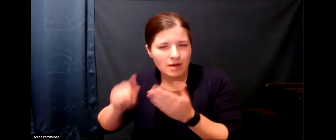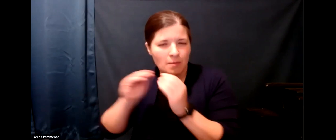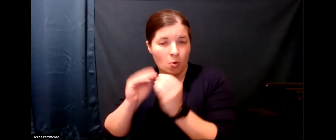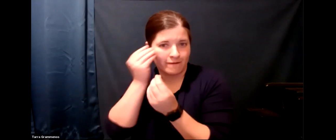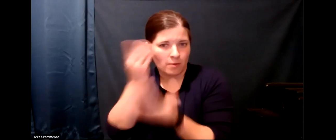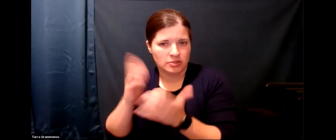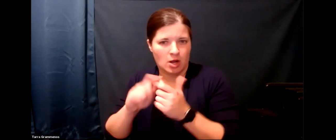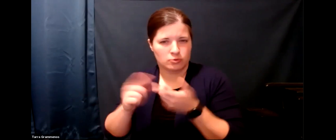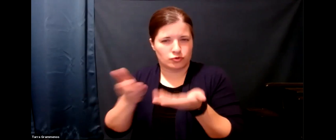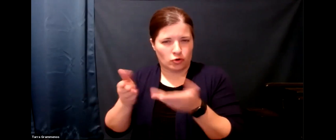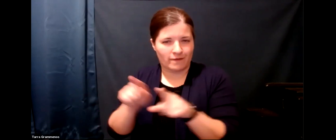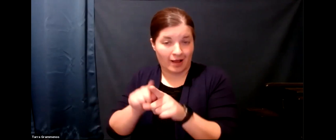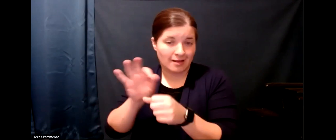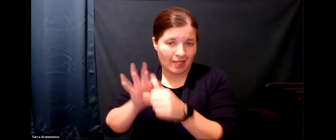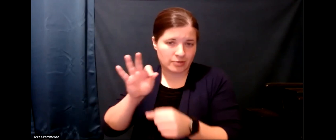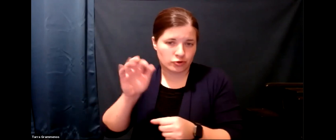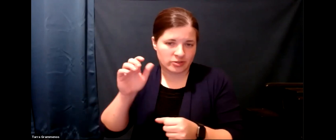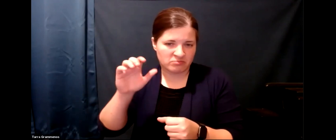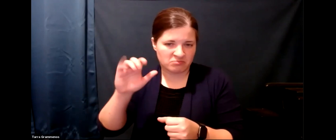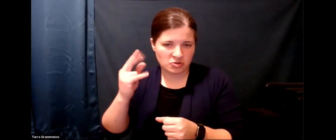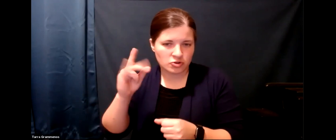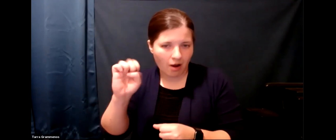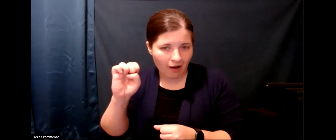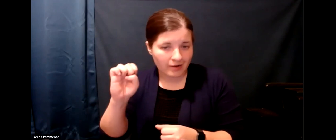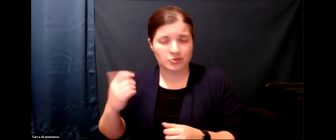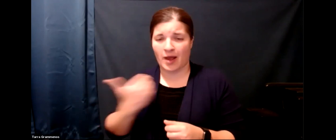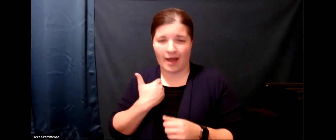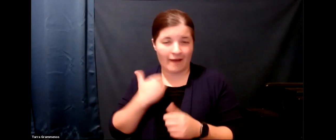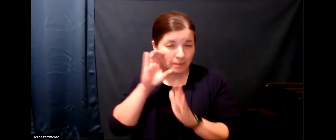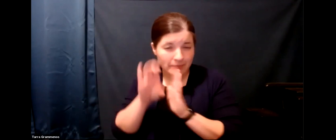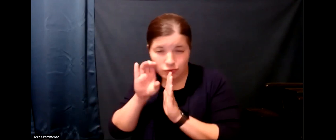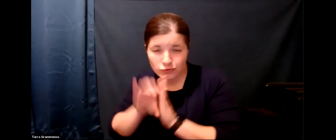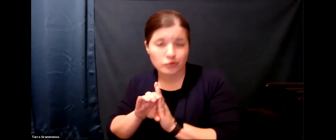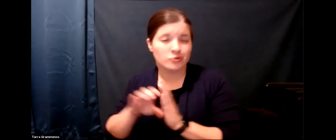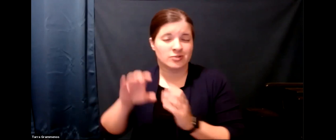We have everything from social media messages.